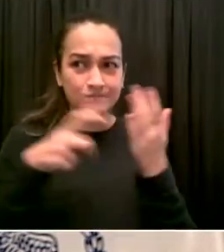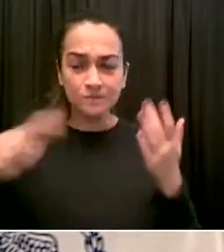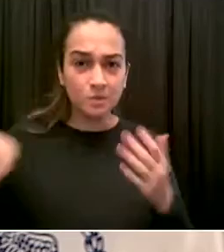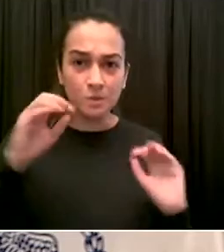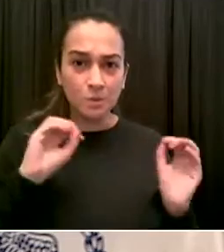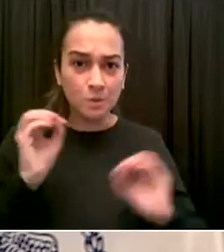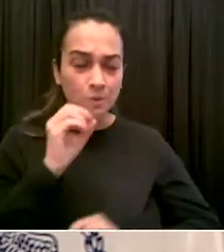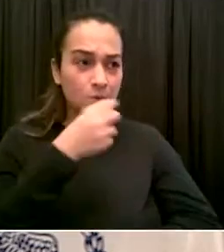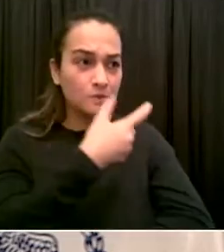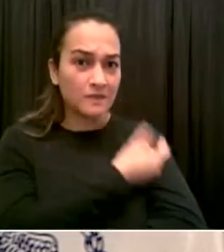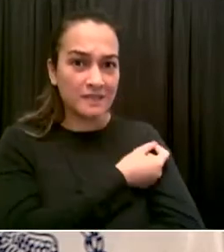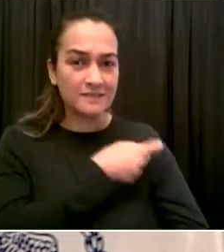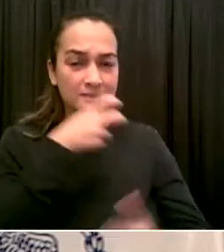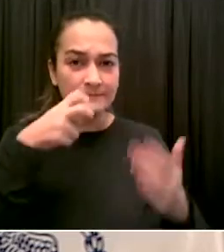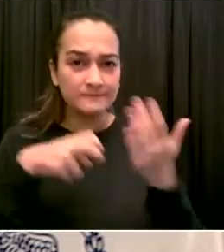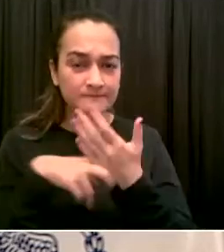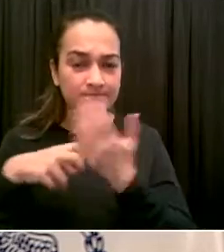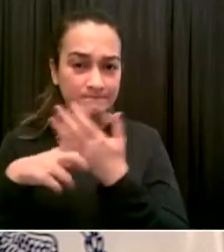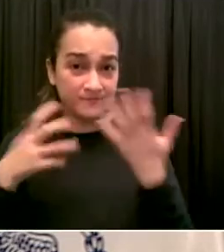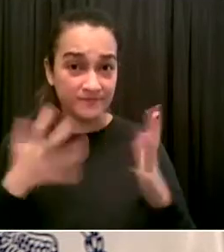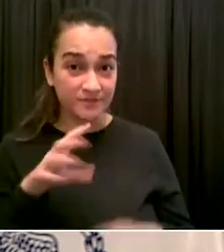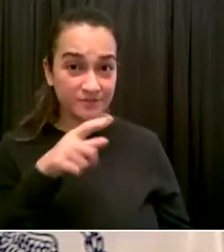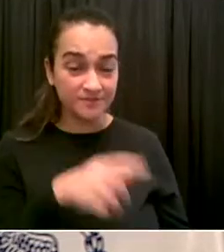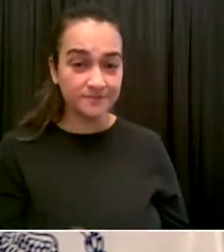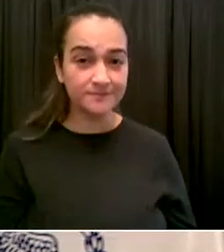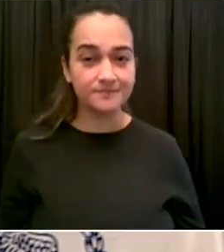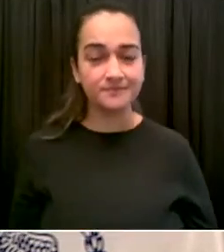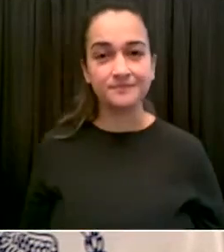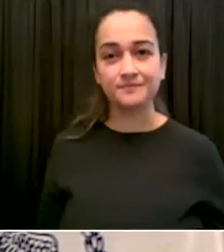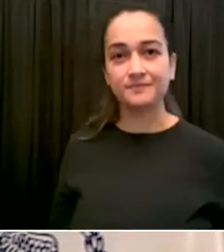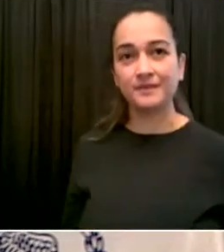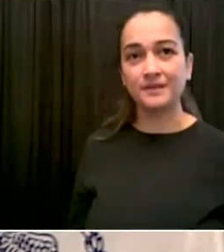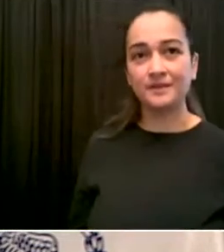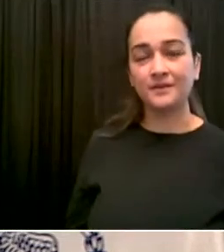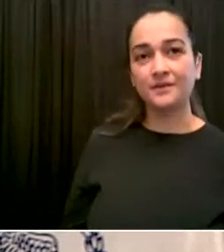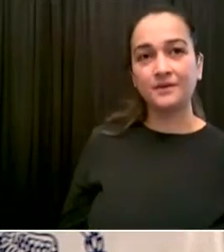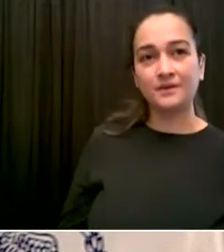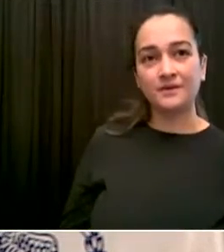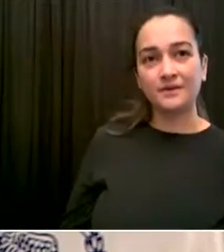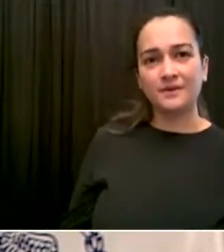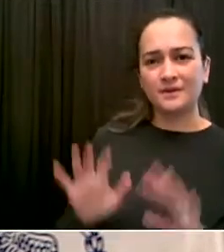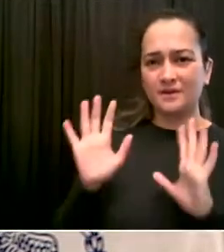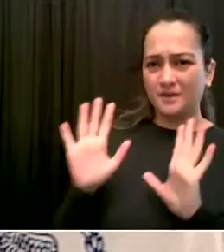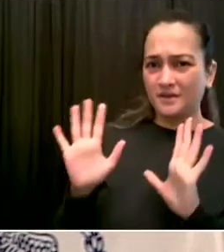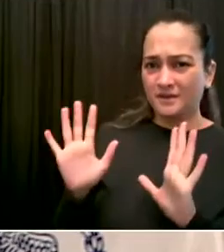I WILL SAY TO YOU, AARON, WE ARE SEEING A LOT OF COMPLIANCE.